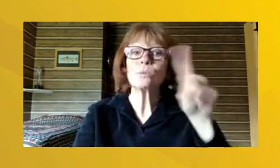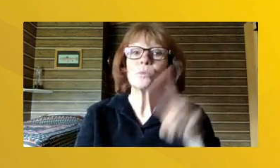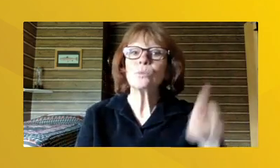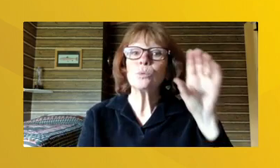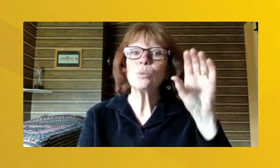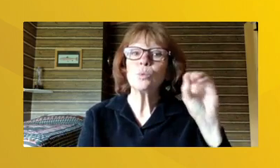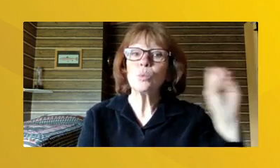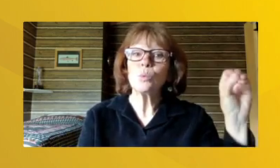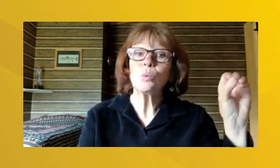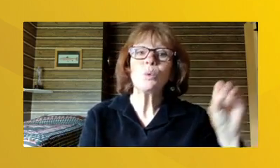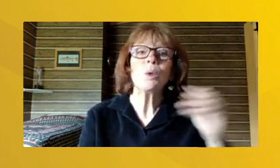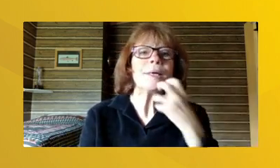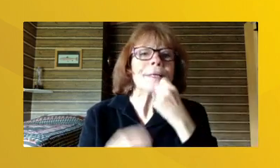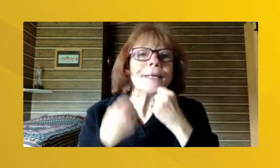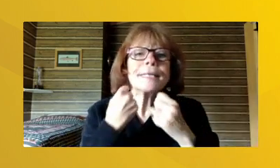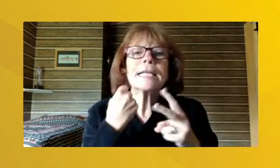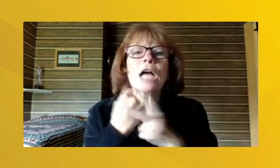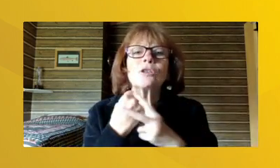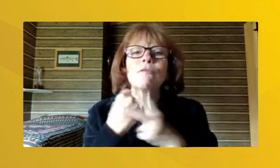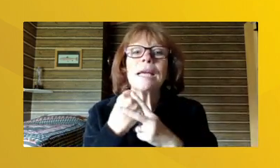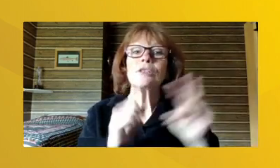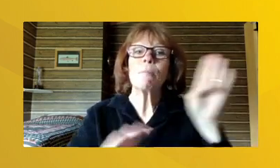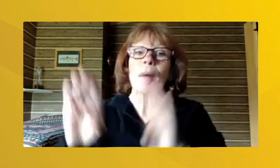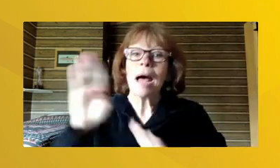Julia works with some really cool kids at the Smithsonian Early Enrichment Center. And last but not least, Bethany Wells. Hi, Bethany.